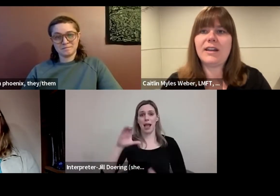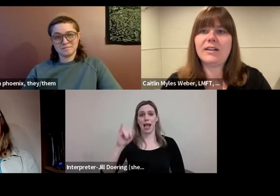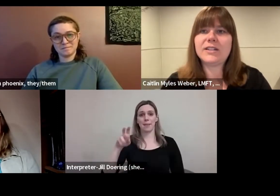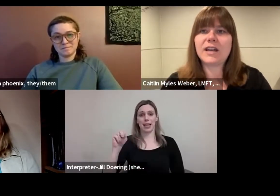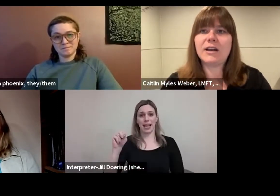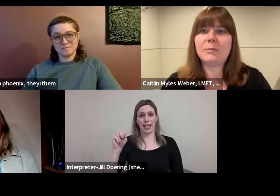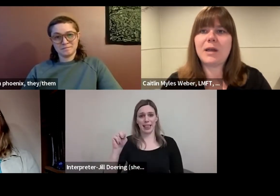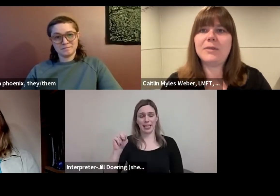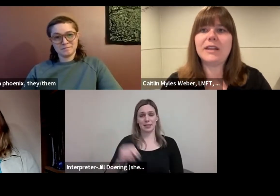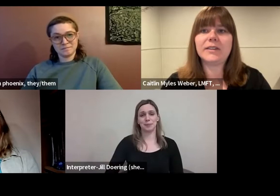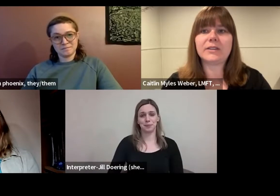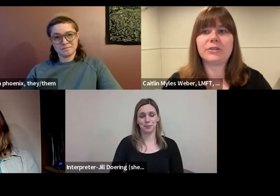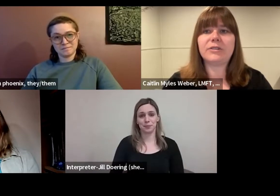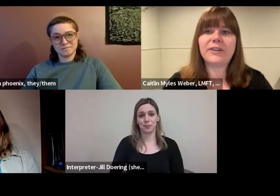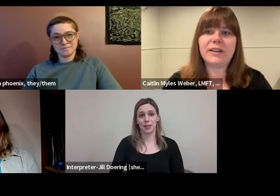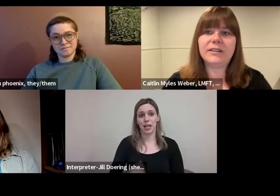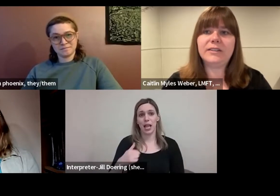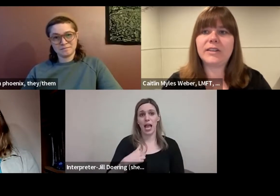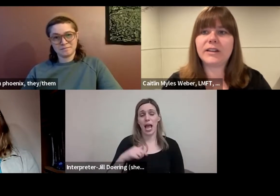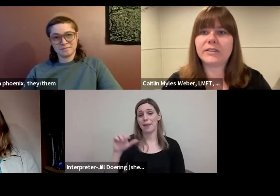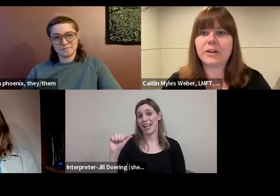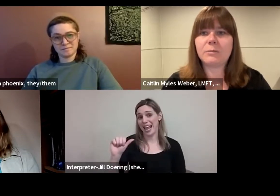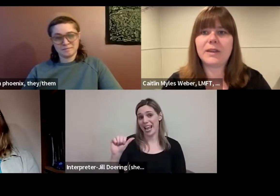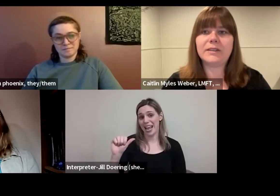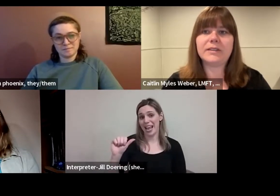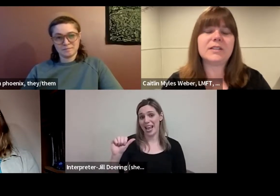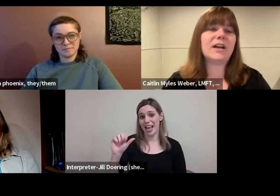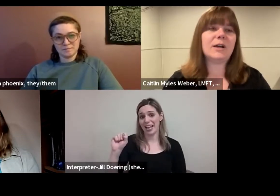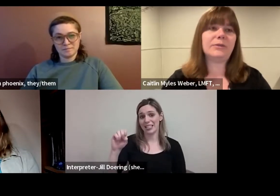and I'm an ASSECT certified sex therapist,